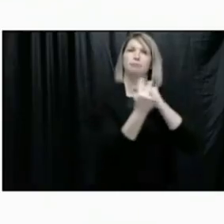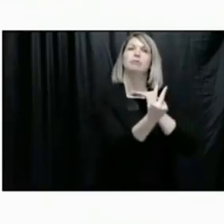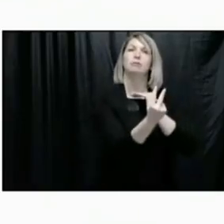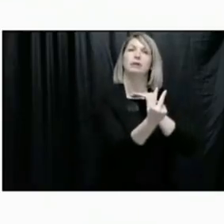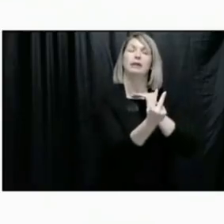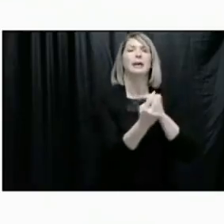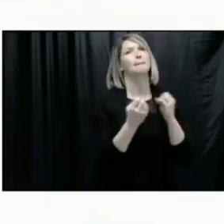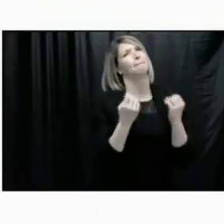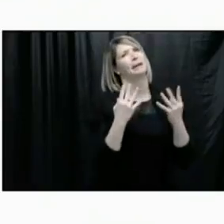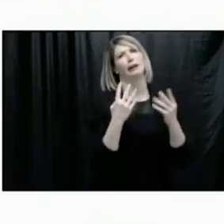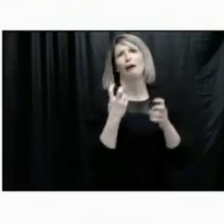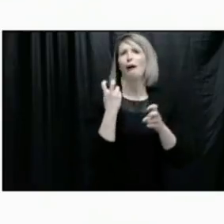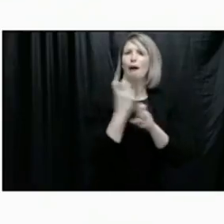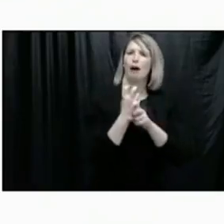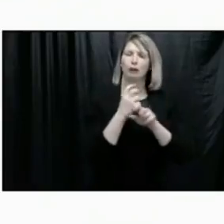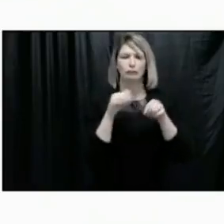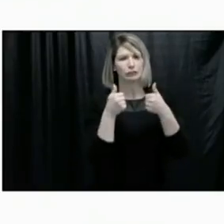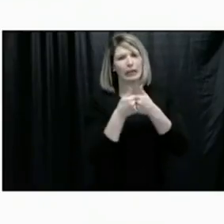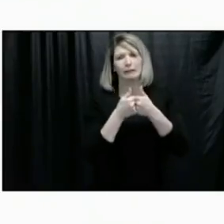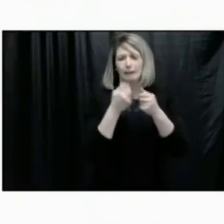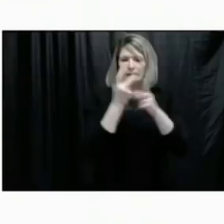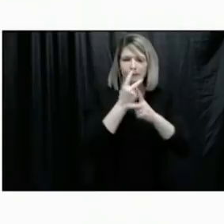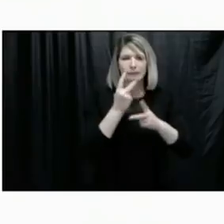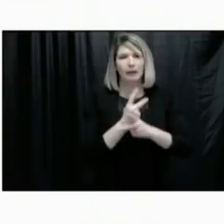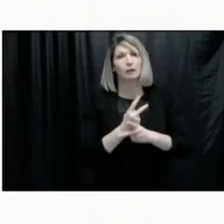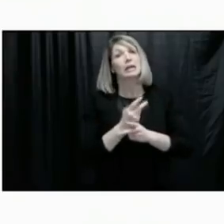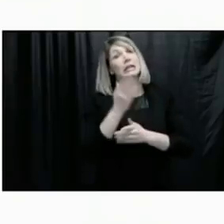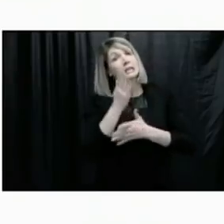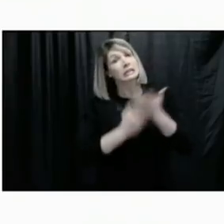DISCUSS THE IMPORTANT LIMITATIONS AND CHALLENGES IN